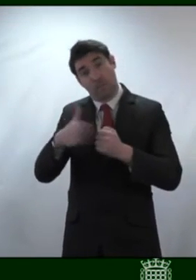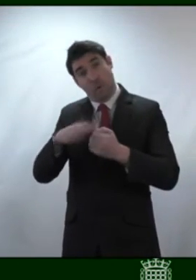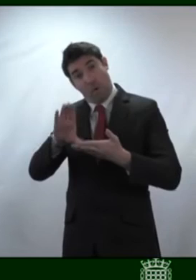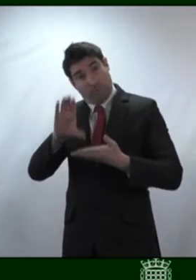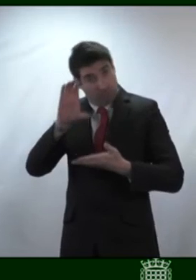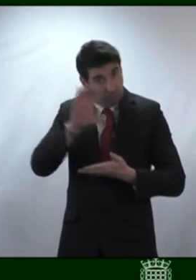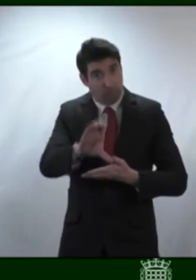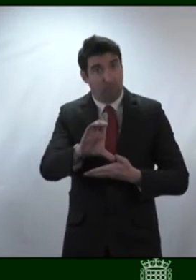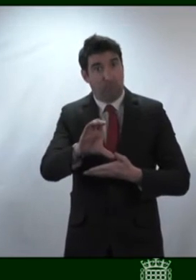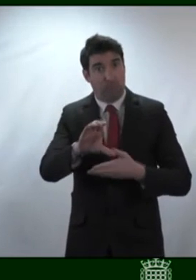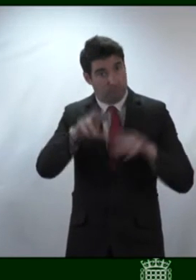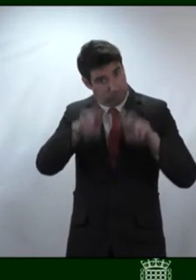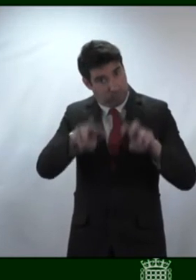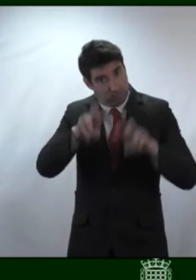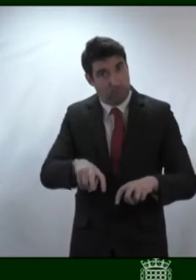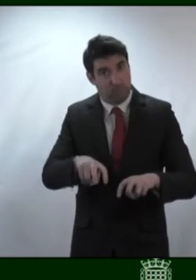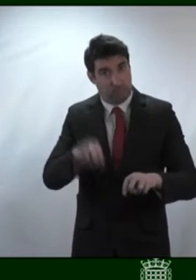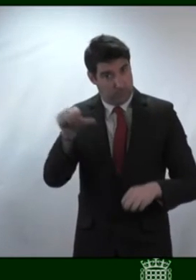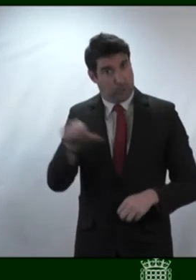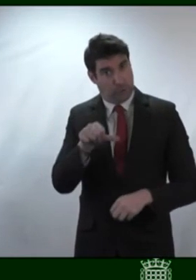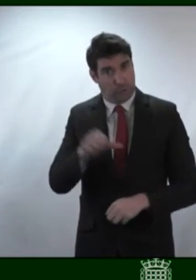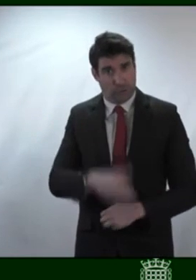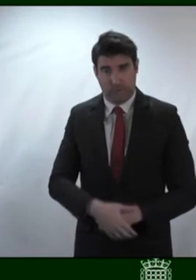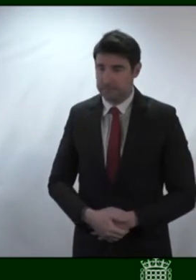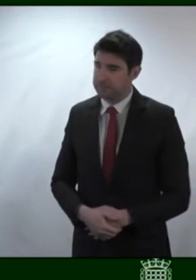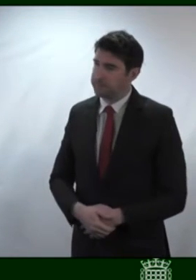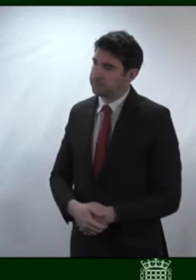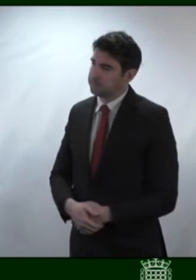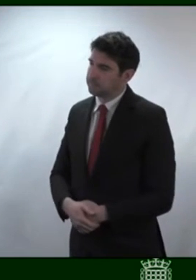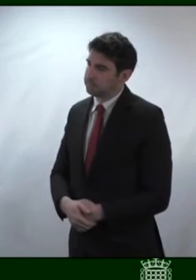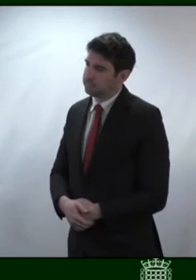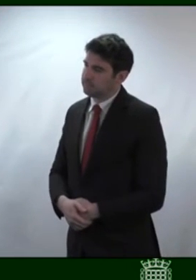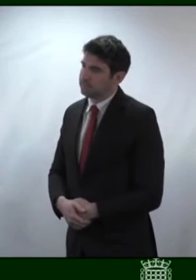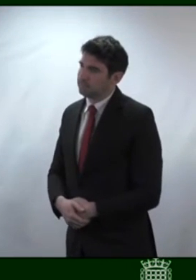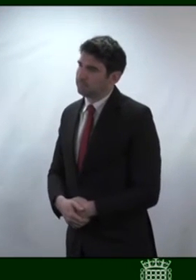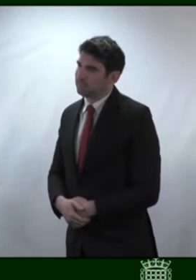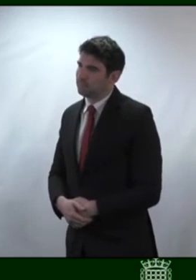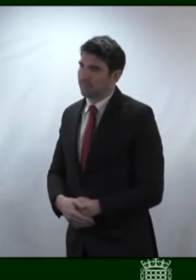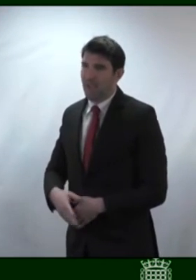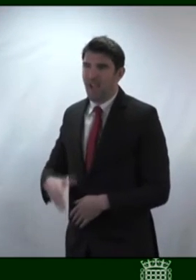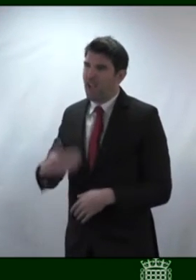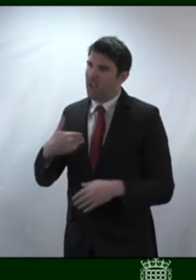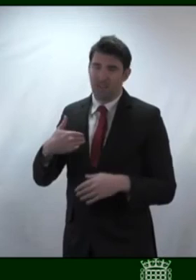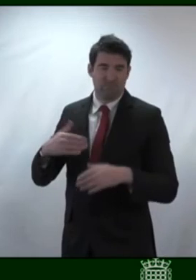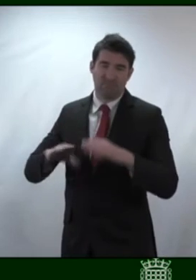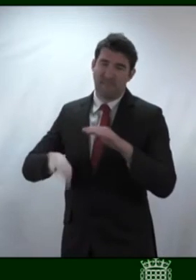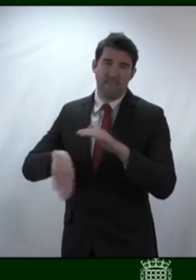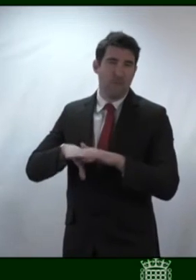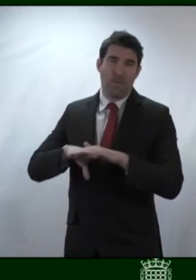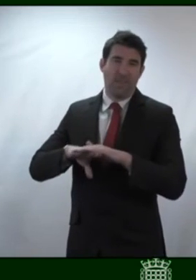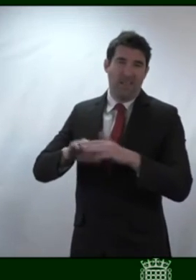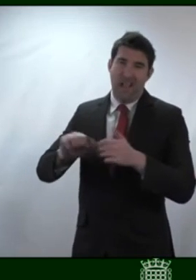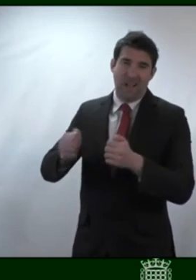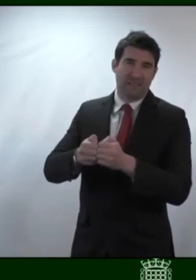Mr Speaker Hear, hear, Prime Minister! The Prime Minister Thank you, Mr Speaker—I share your enthusiasm for what Kevin Sinfield— >> Mr Speaker Sir Kev. >> The Prime Minister